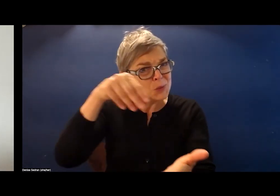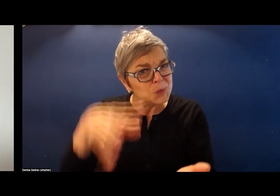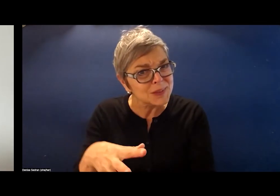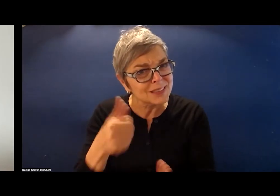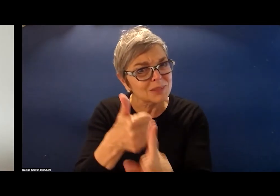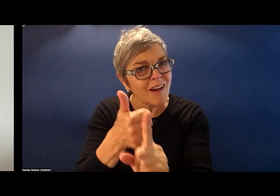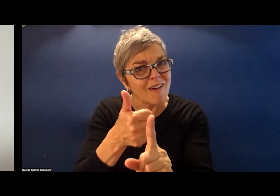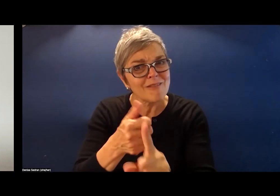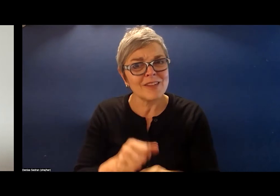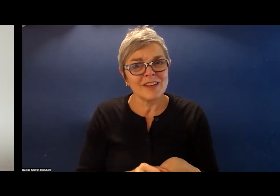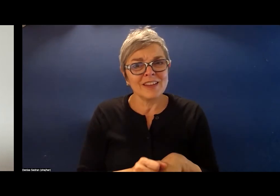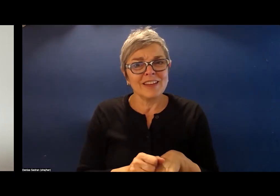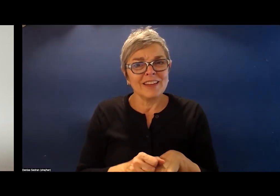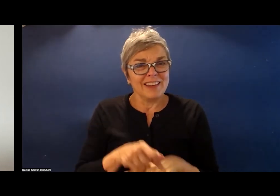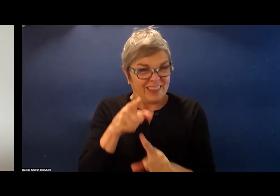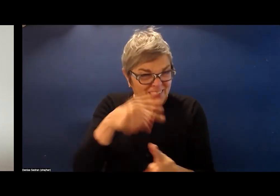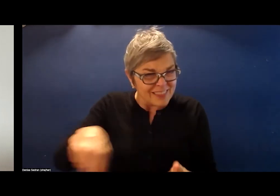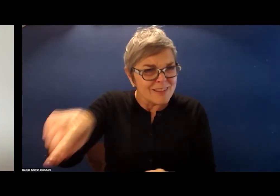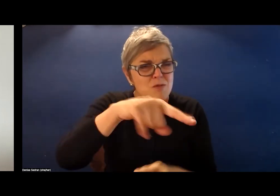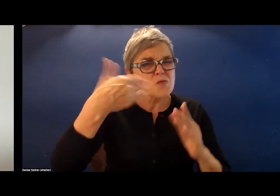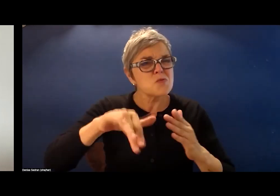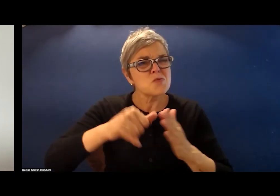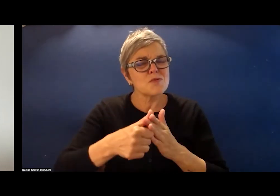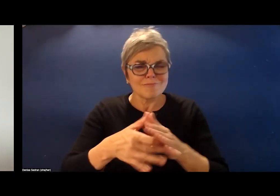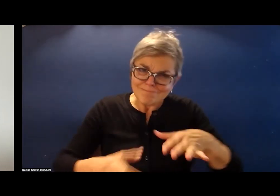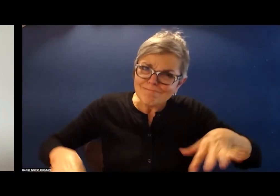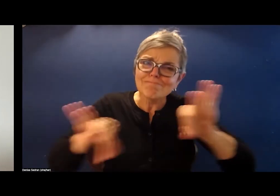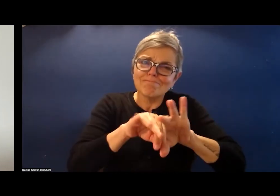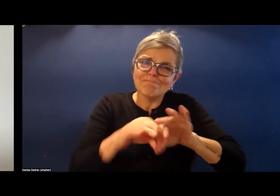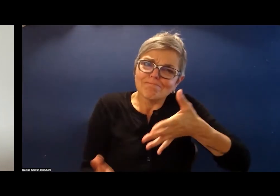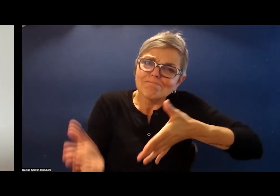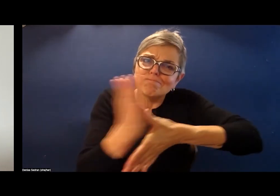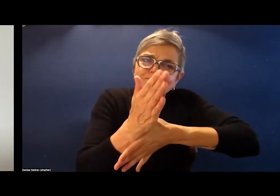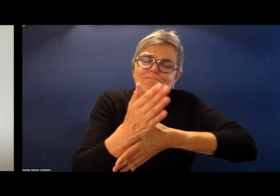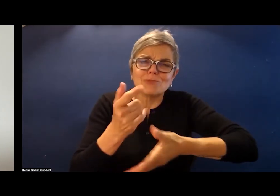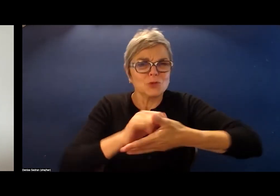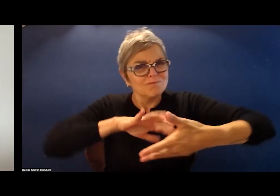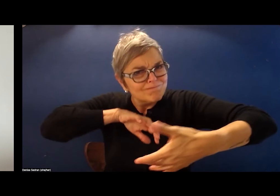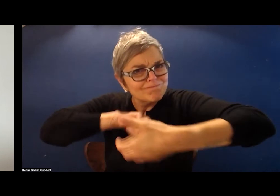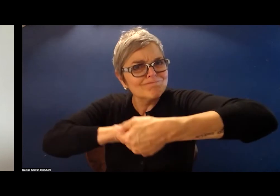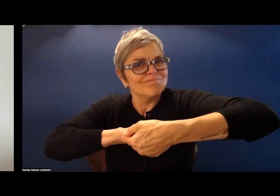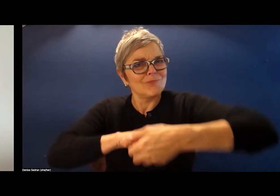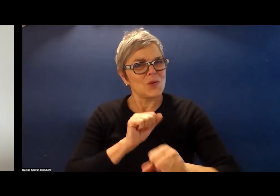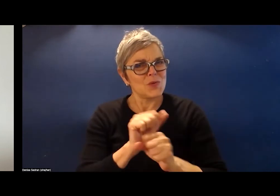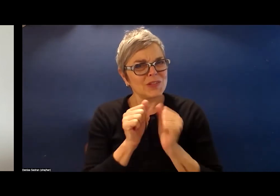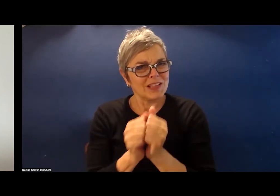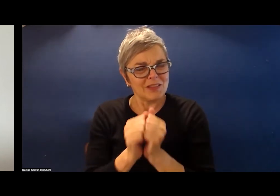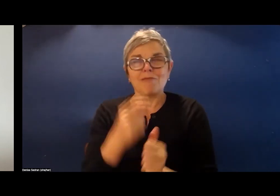And there's something quite striking to me about that realization and something that I'm going to think about long after we log off is